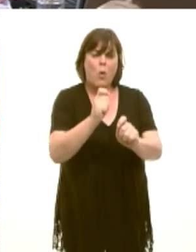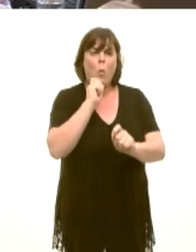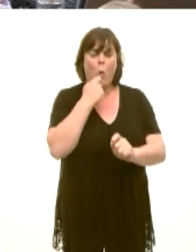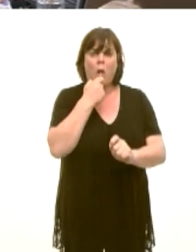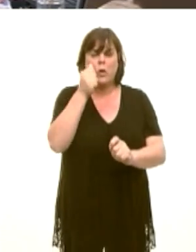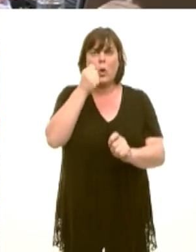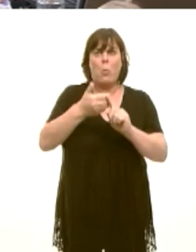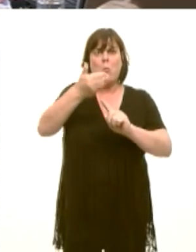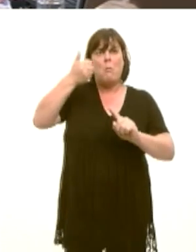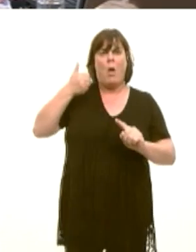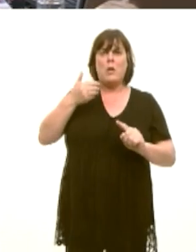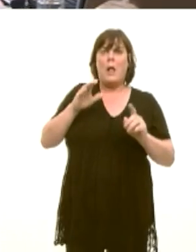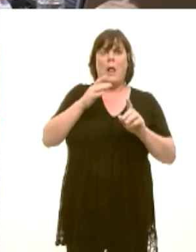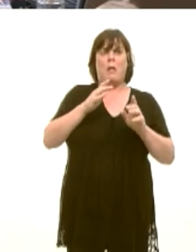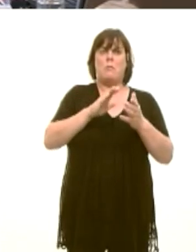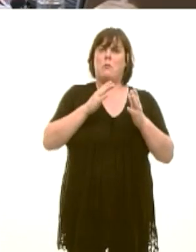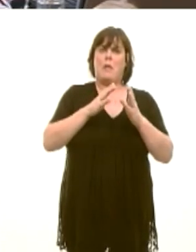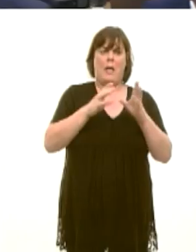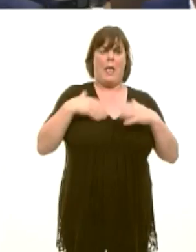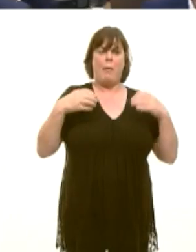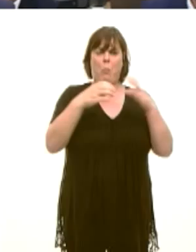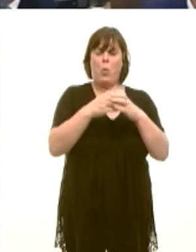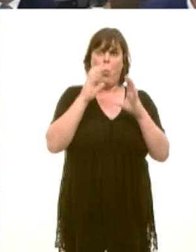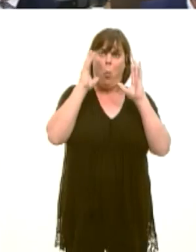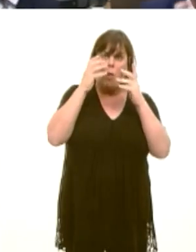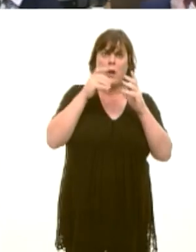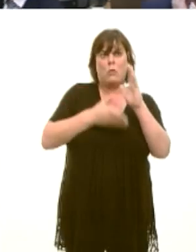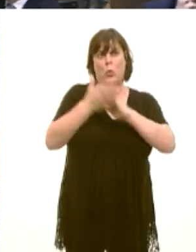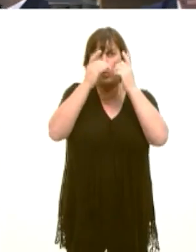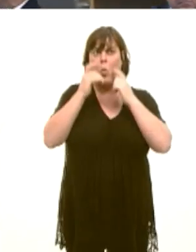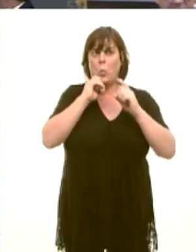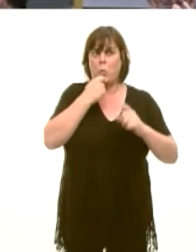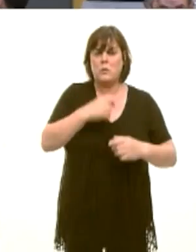complaints. John Griffiths: 5. Will the First Minister